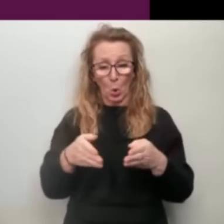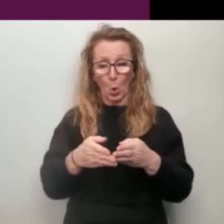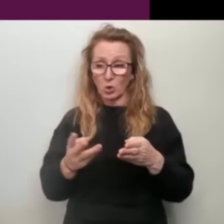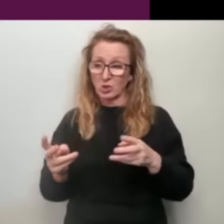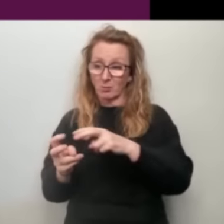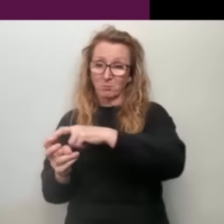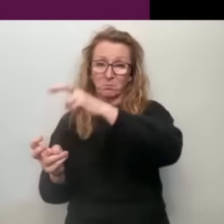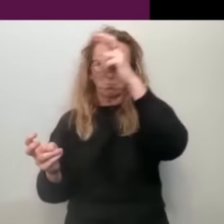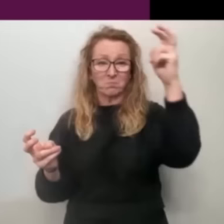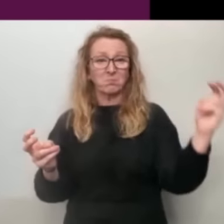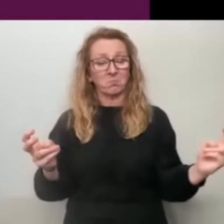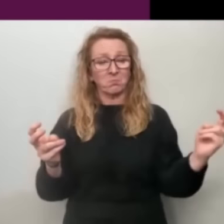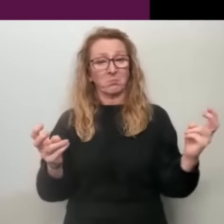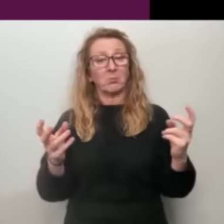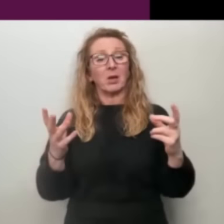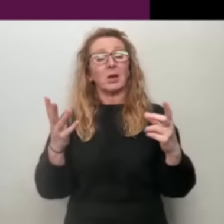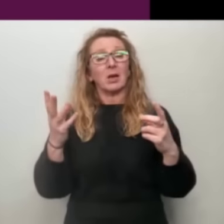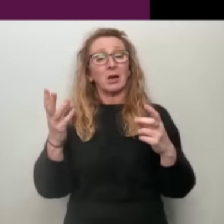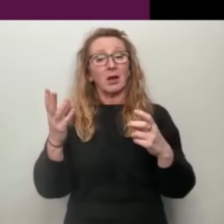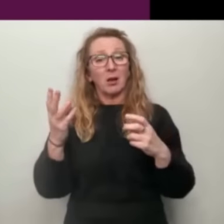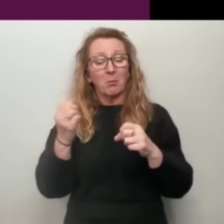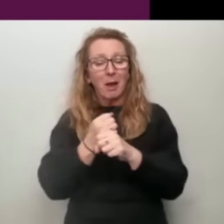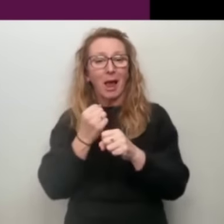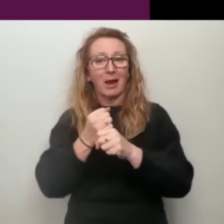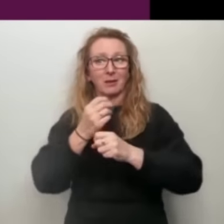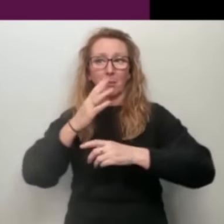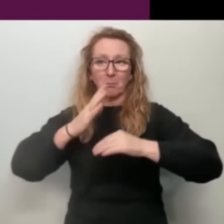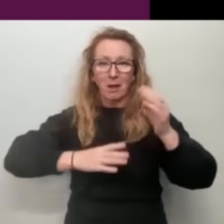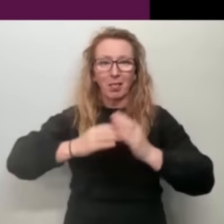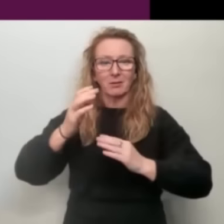It was manufactured and it was constructed between 1777